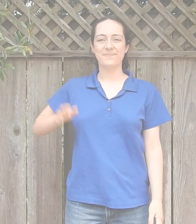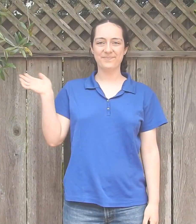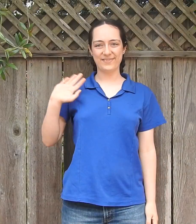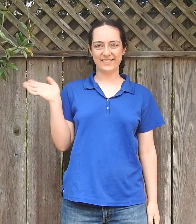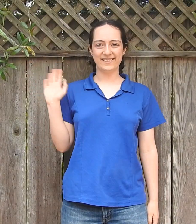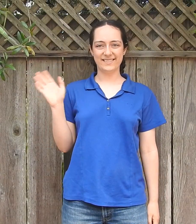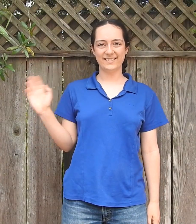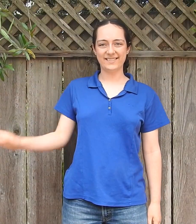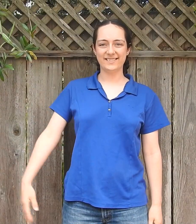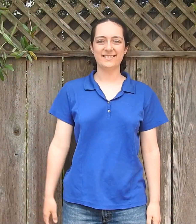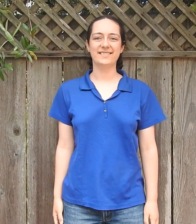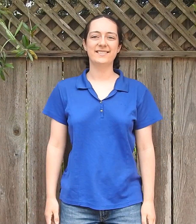Hi!